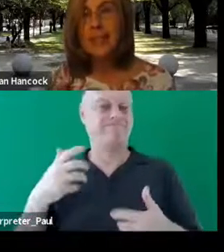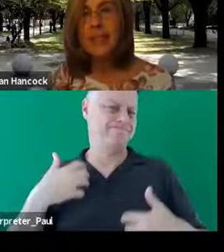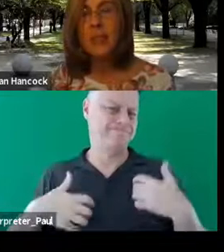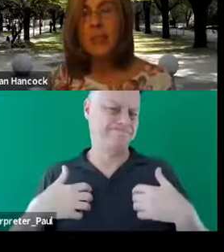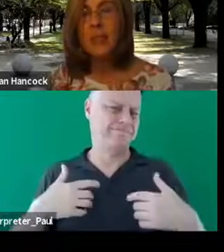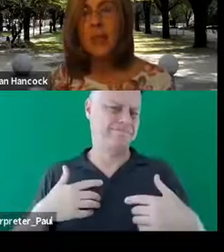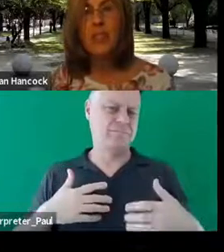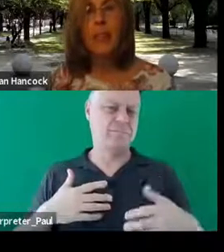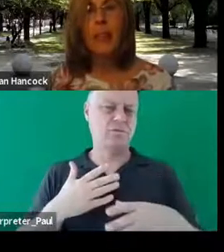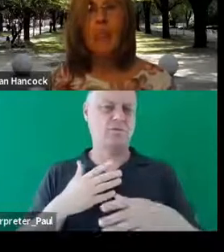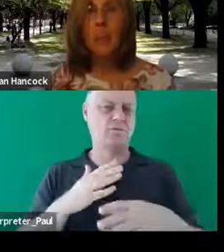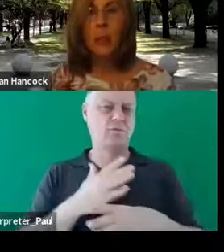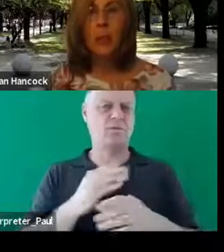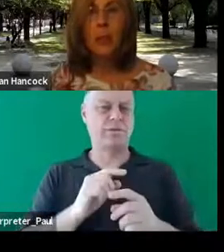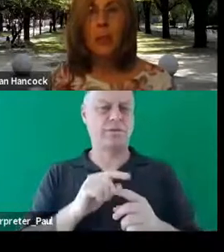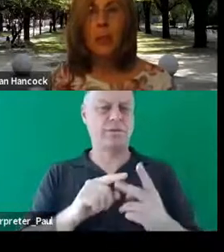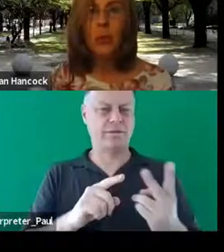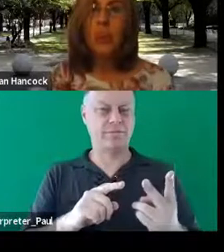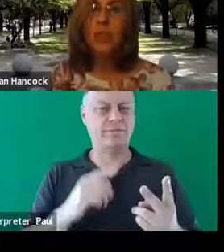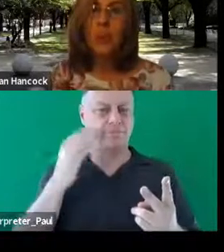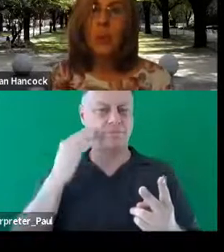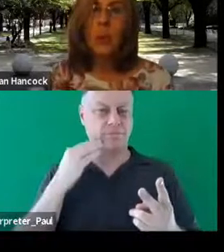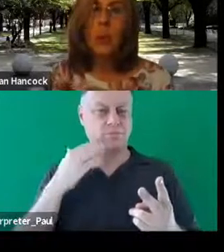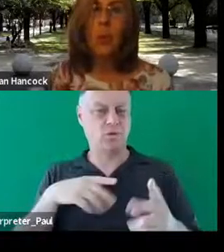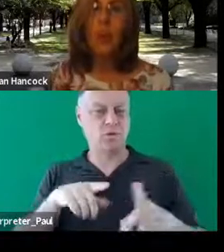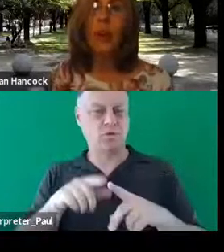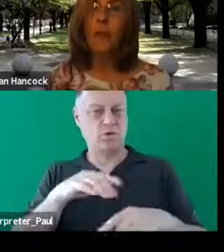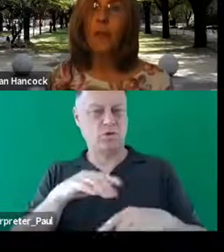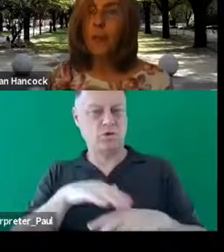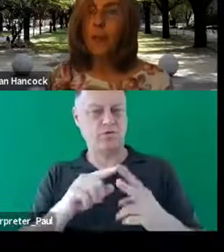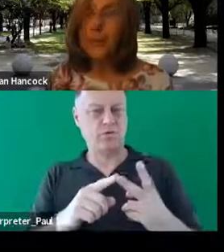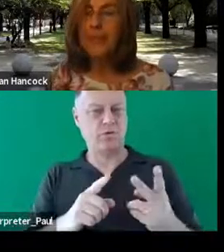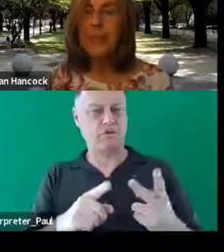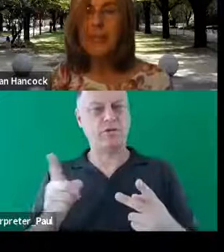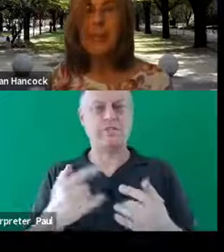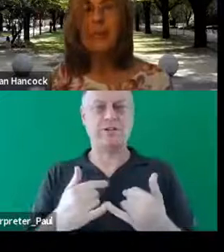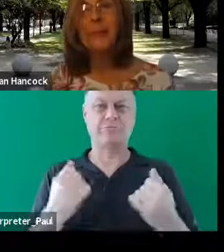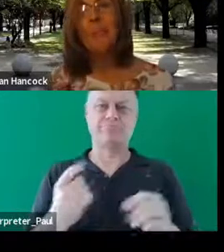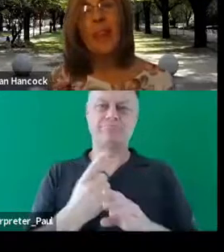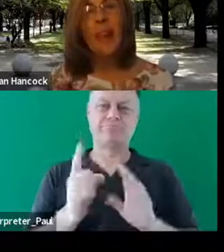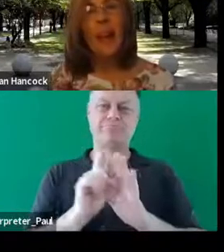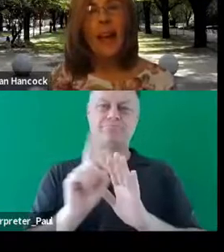this situation, to learn what she could and she was also quite a forthright person herself. A